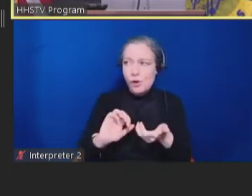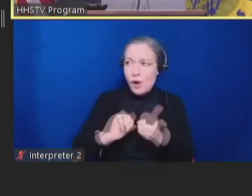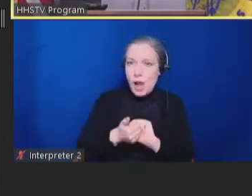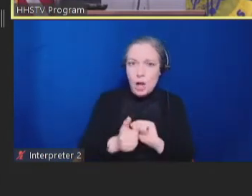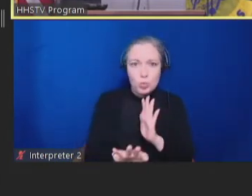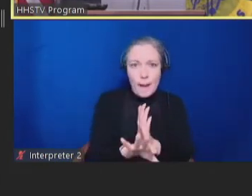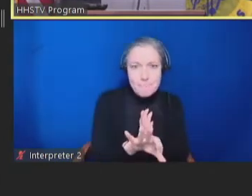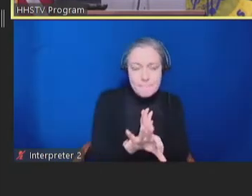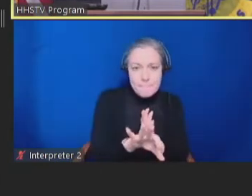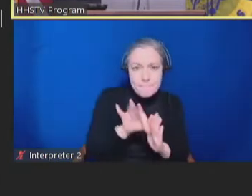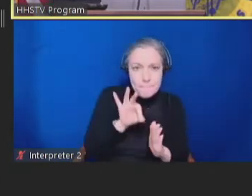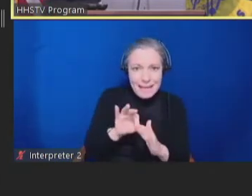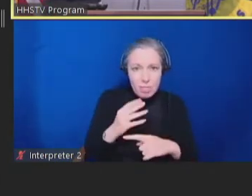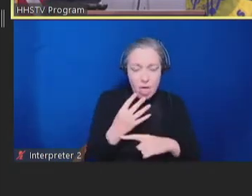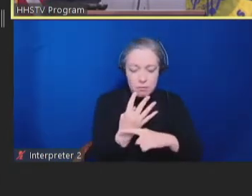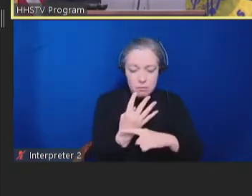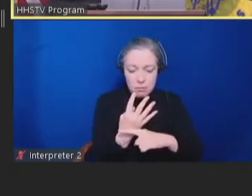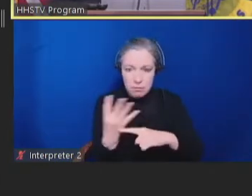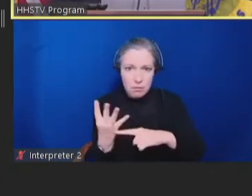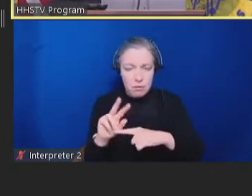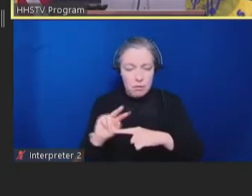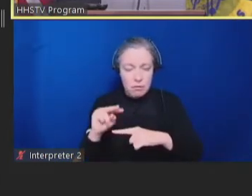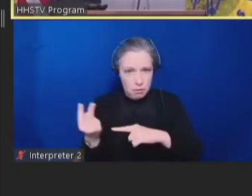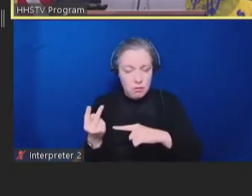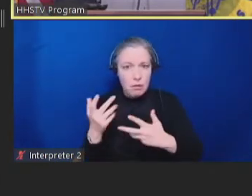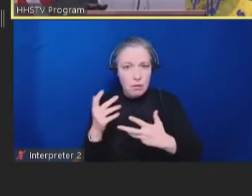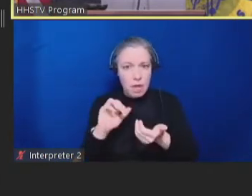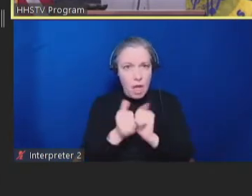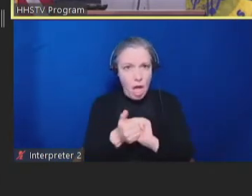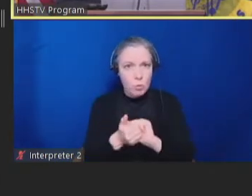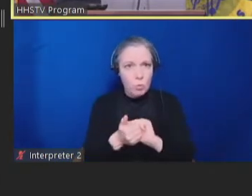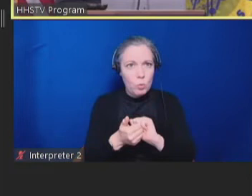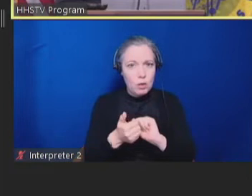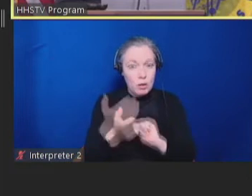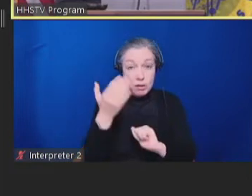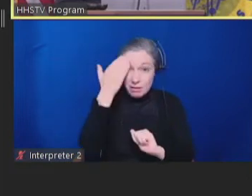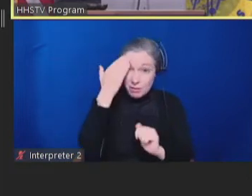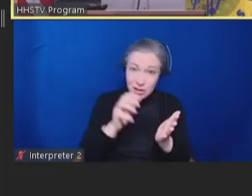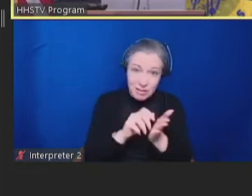which are putative targets of the immune system? As you know, cancers can have many mutations,